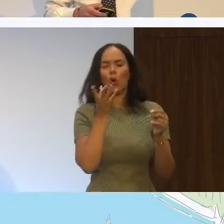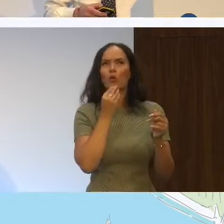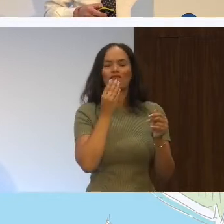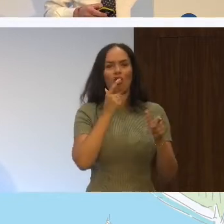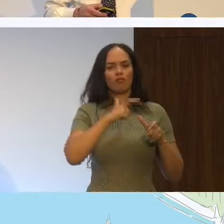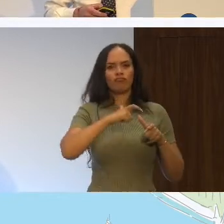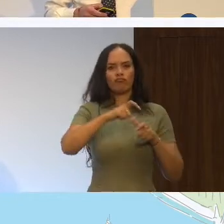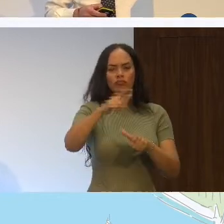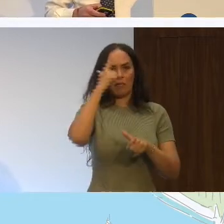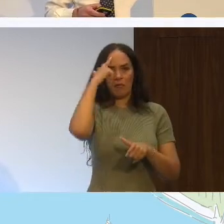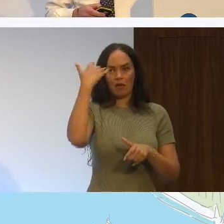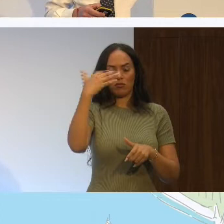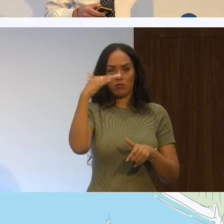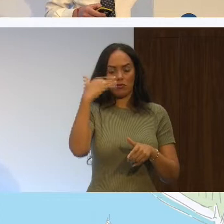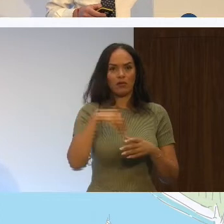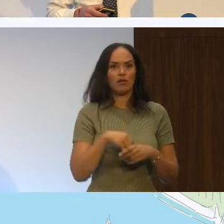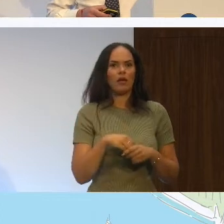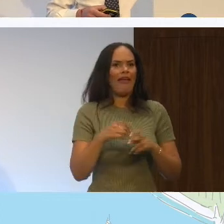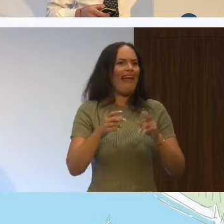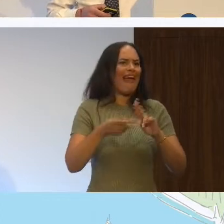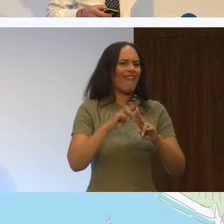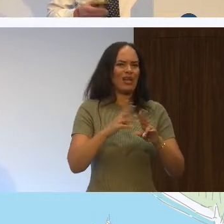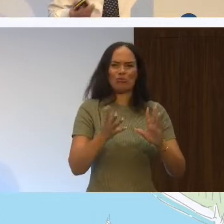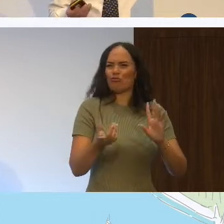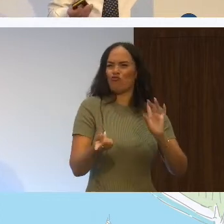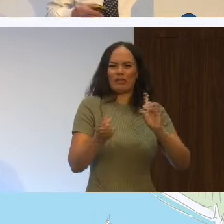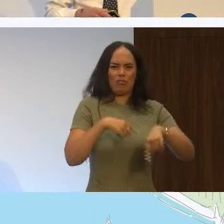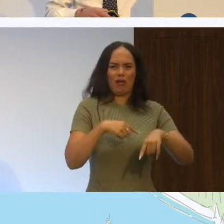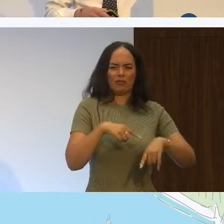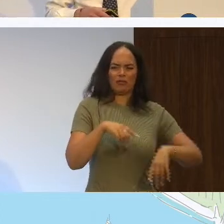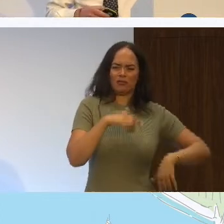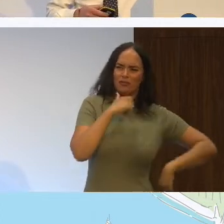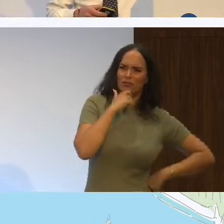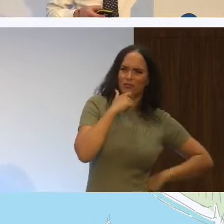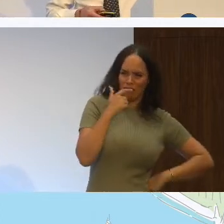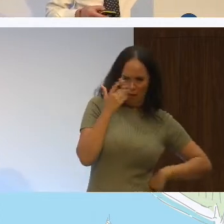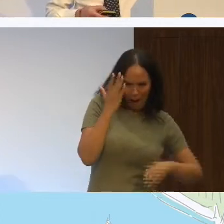And if someone doesn't respond to Botox, you almost haven’t got migraine. That's how useful it is.